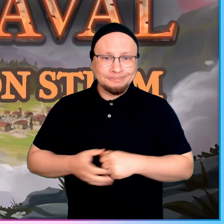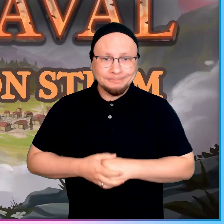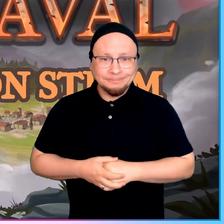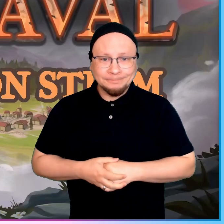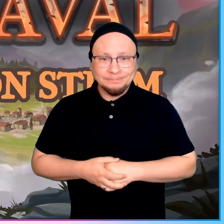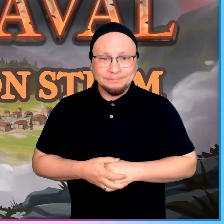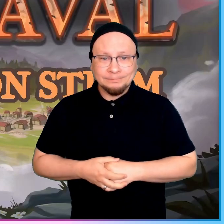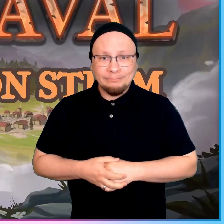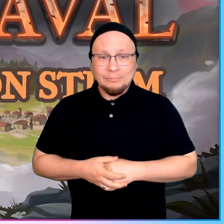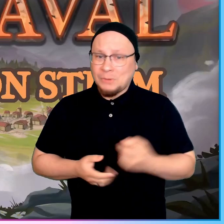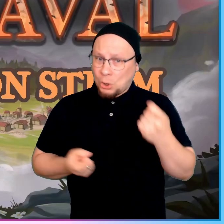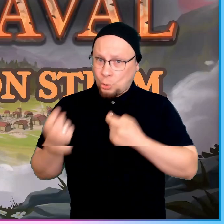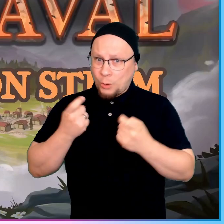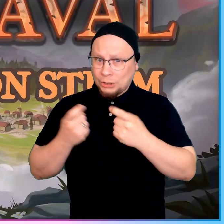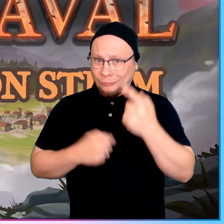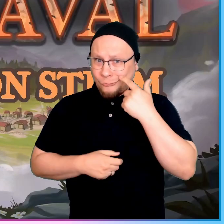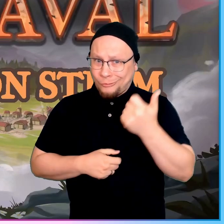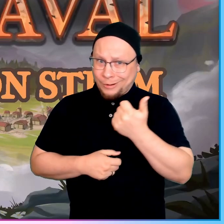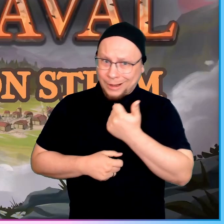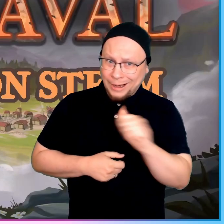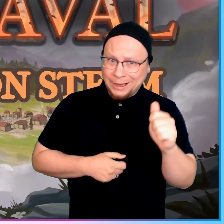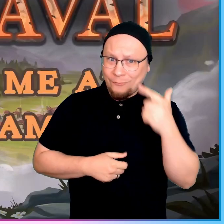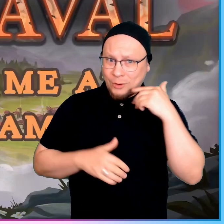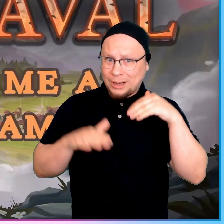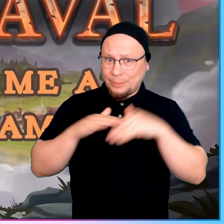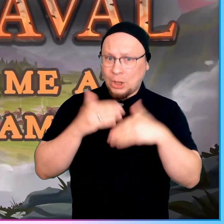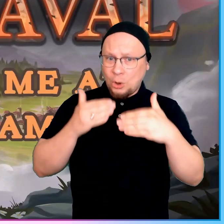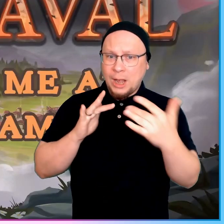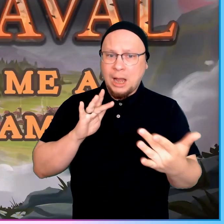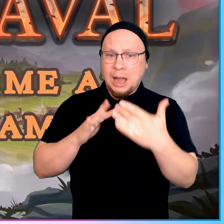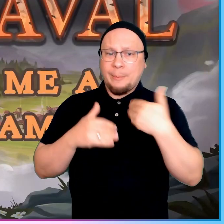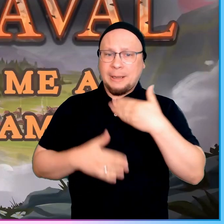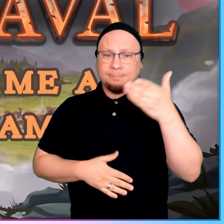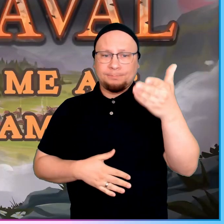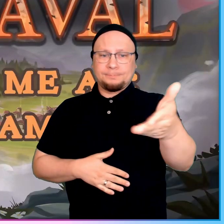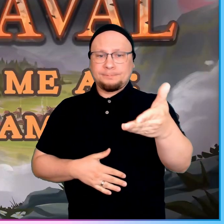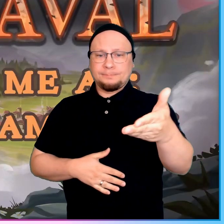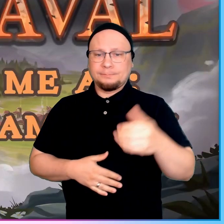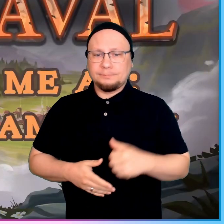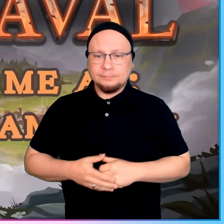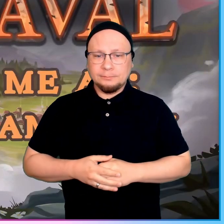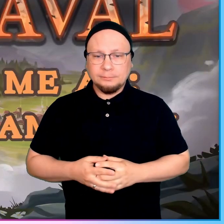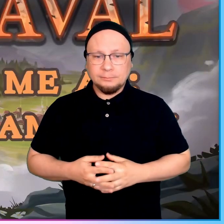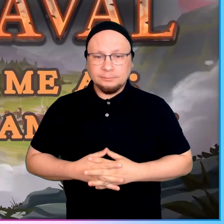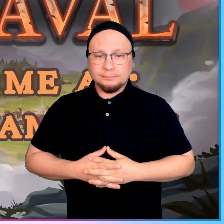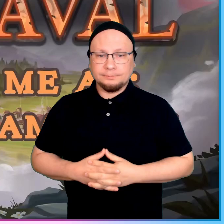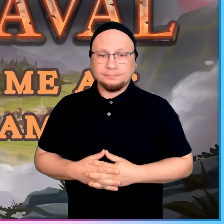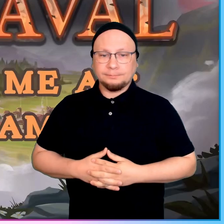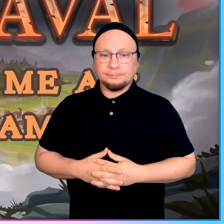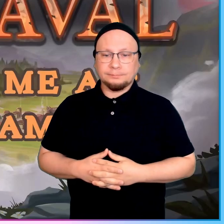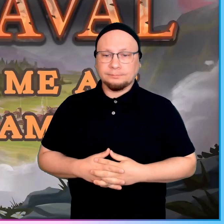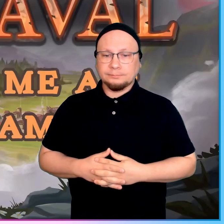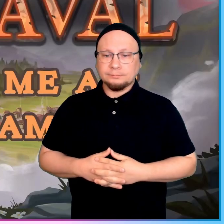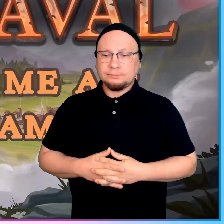If you have any questions about accessibility, please reach out using my contact info at UpheavalGame.com